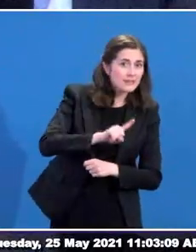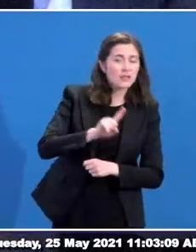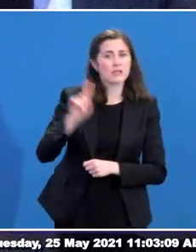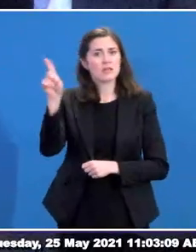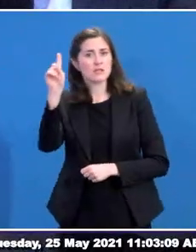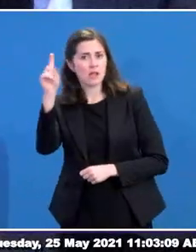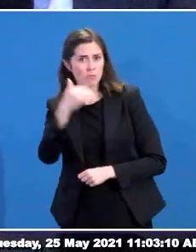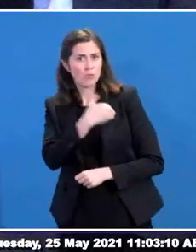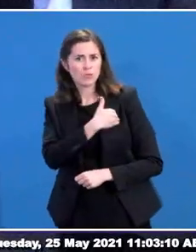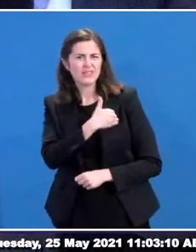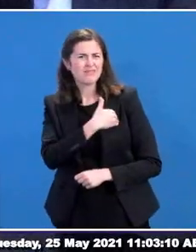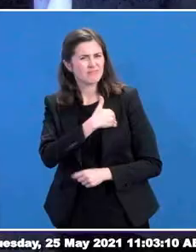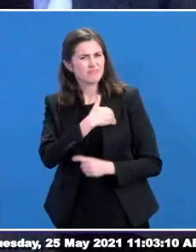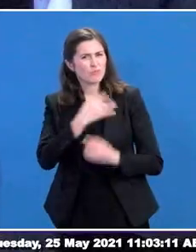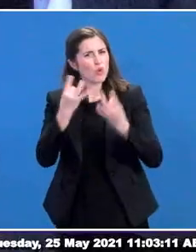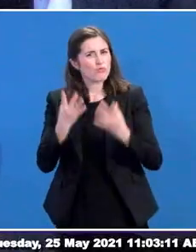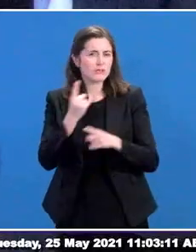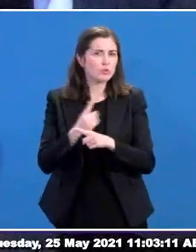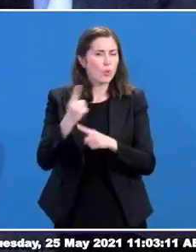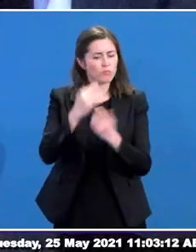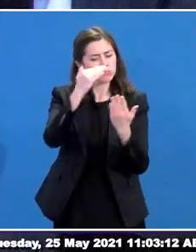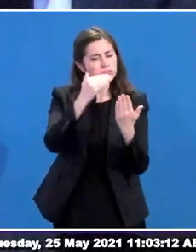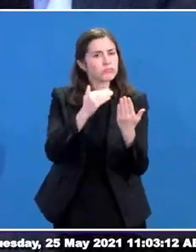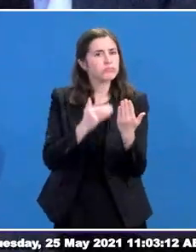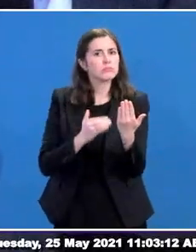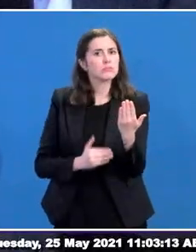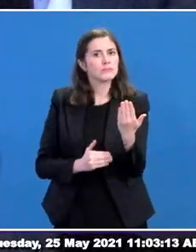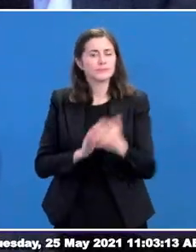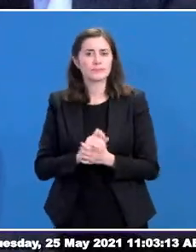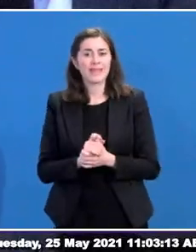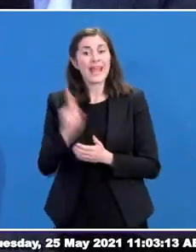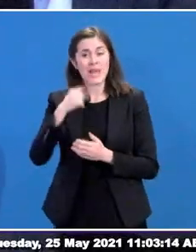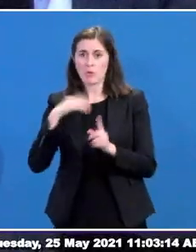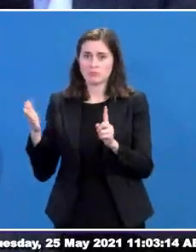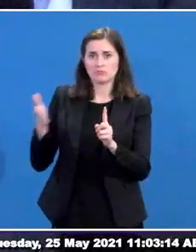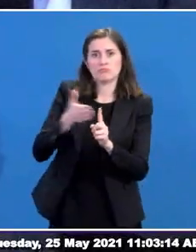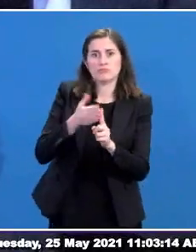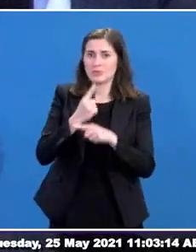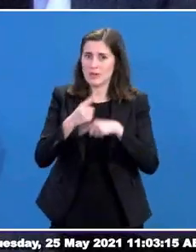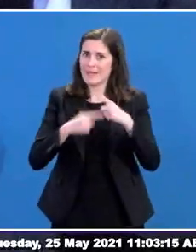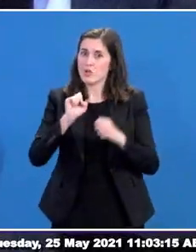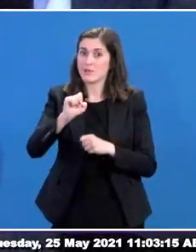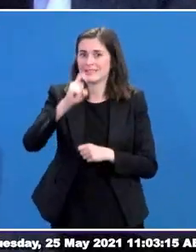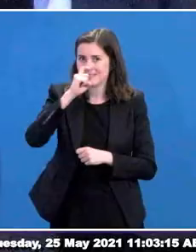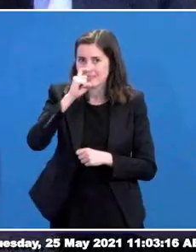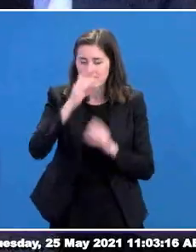So I want to just come back to Melissa. Yes. MS EASTMAN: And end where we started,